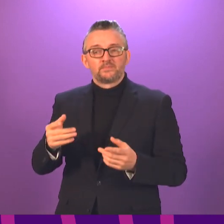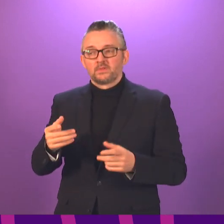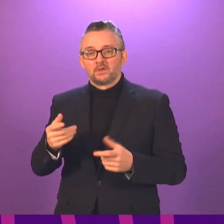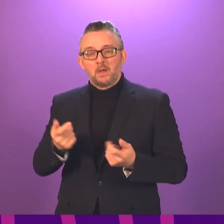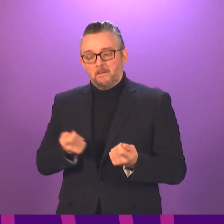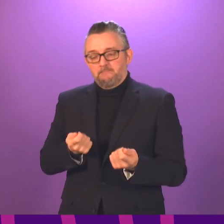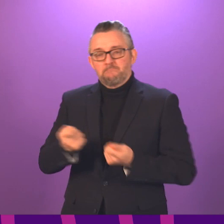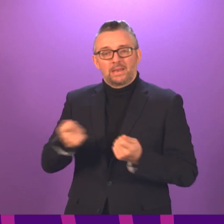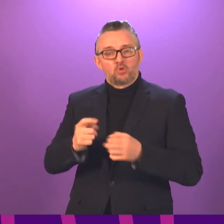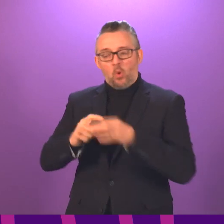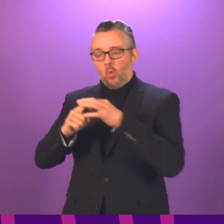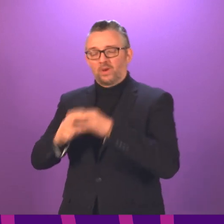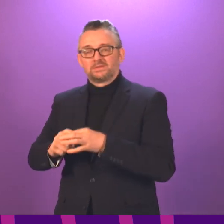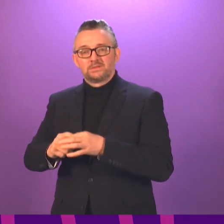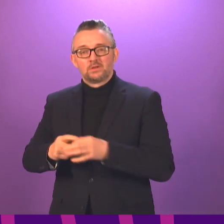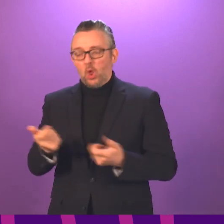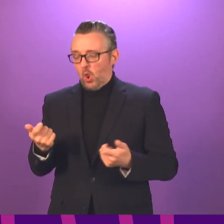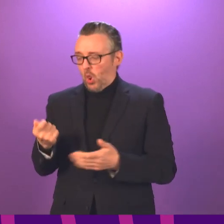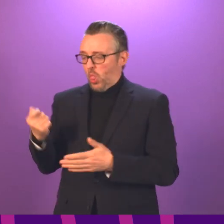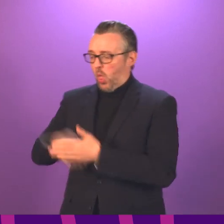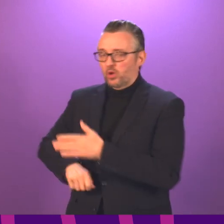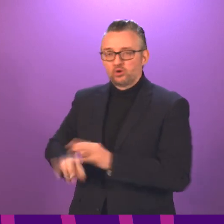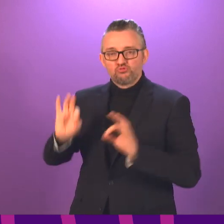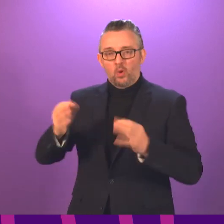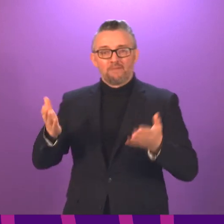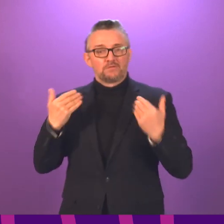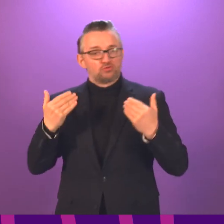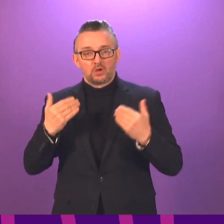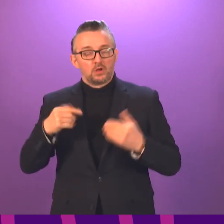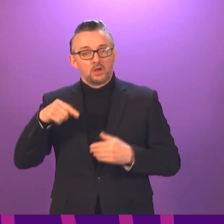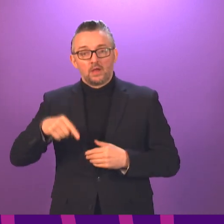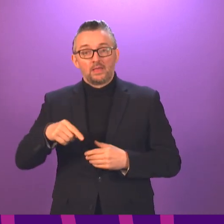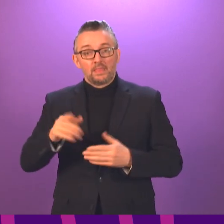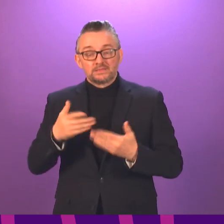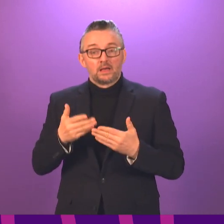no fresh air or exercise. Managed quarantine is a vital public health intervention. People